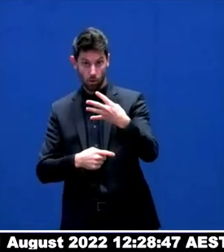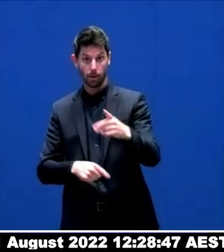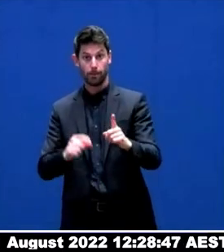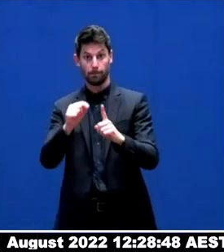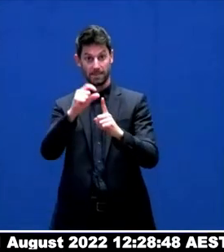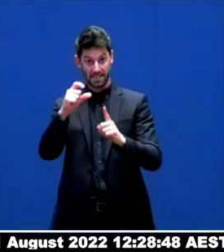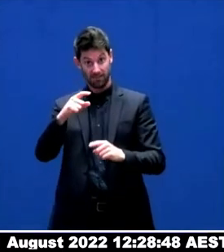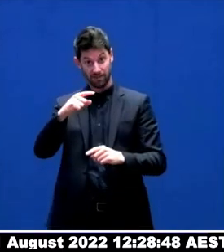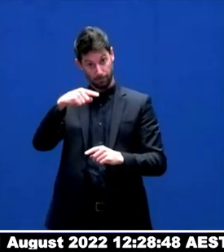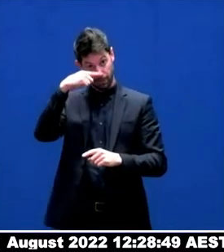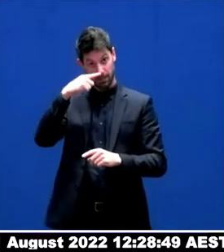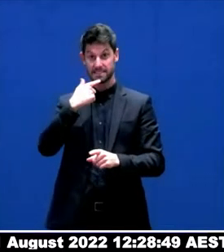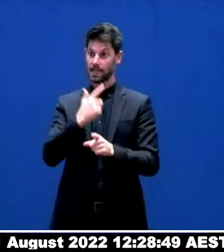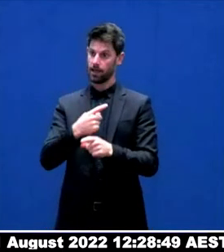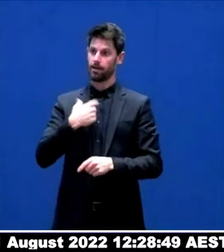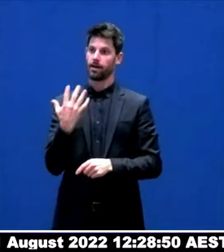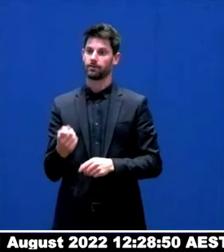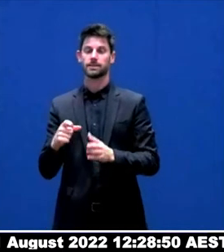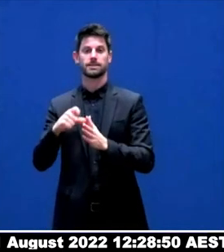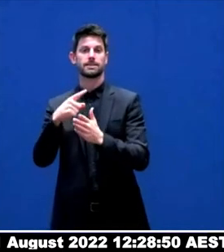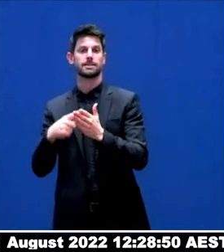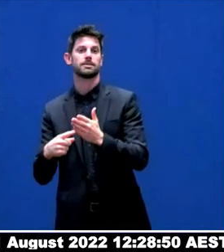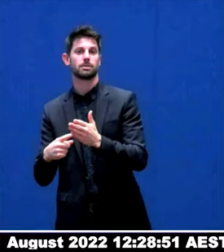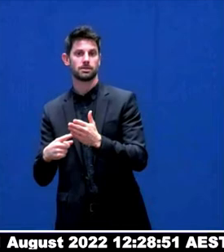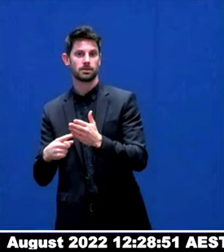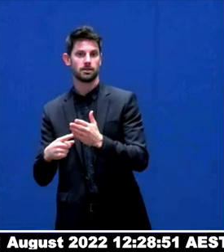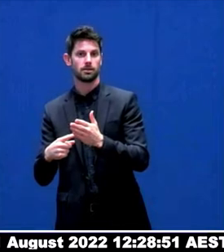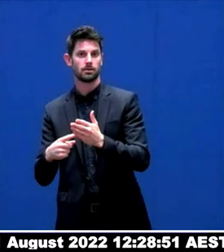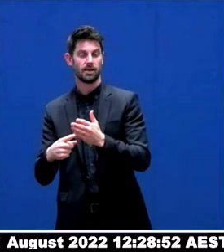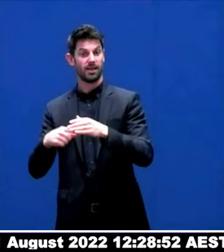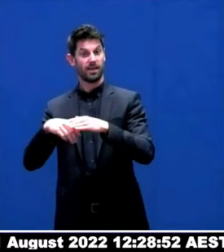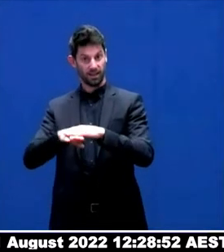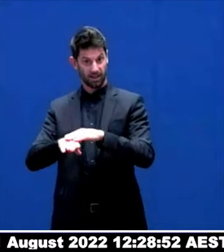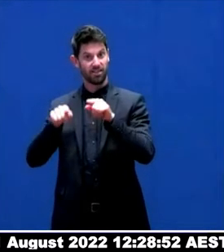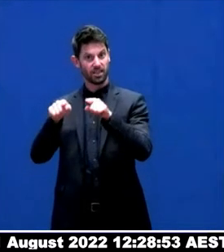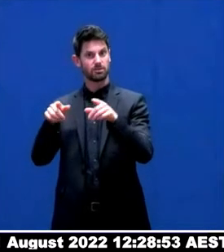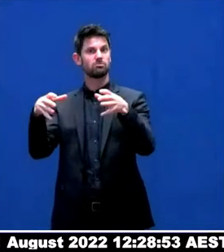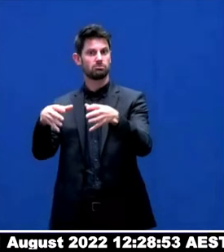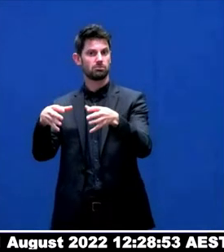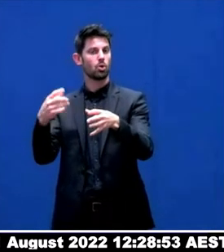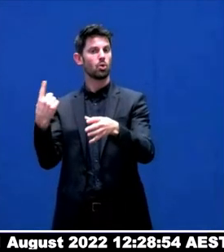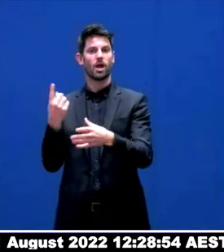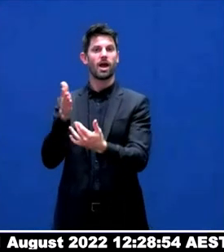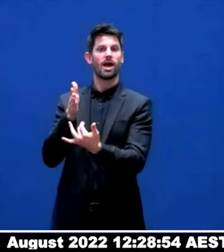reported having a disability in the cohort of people who access the Specialist Homeless